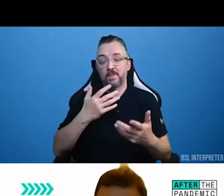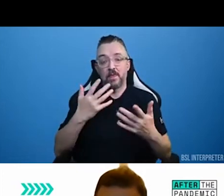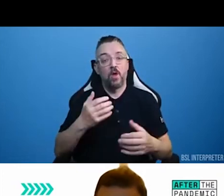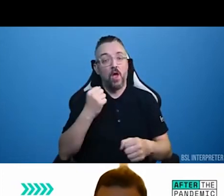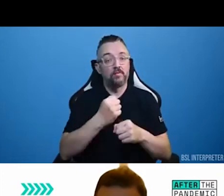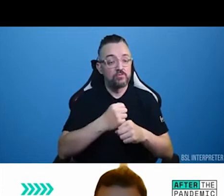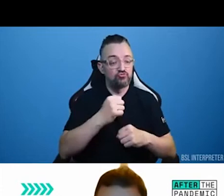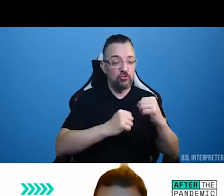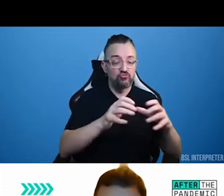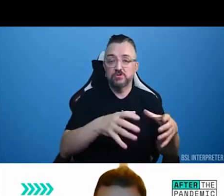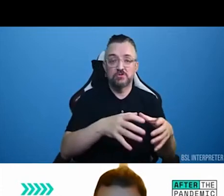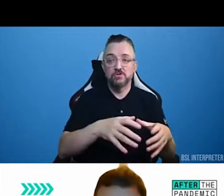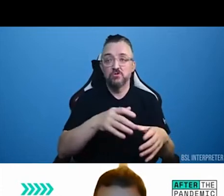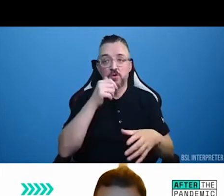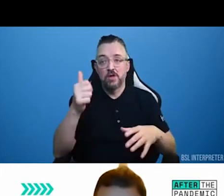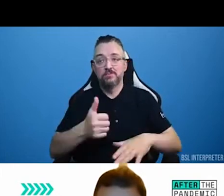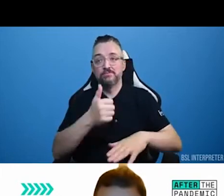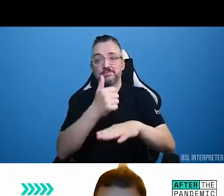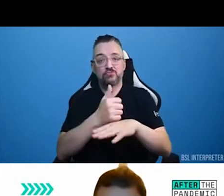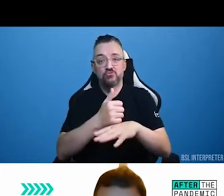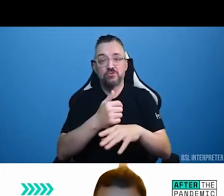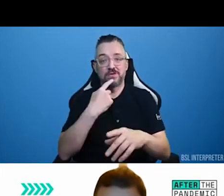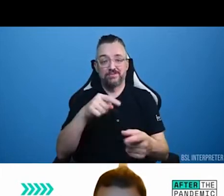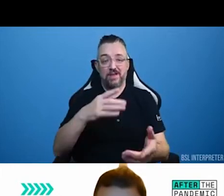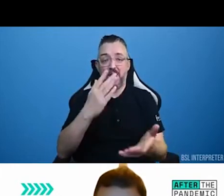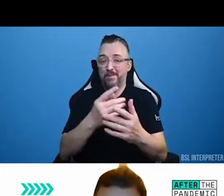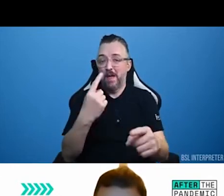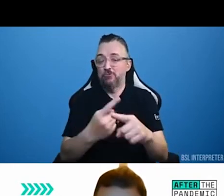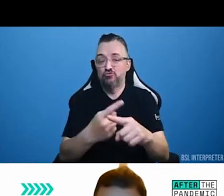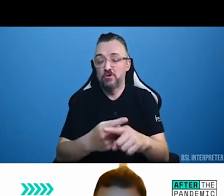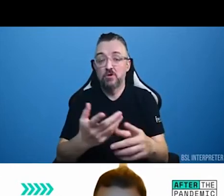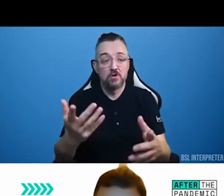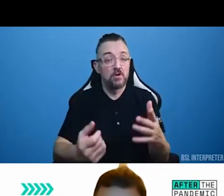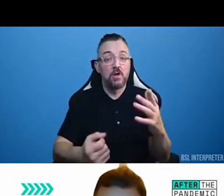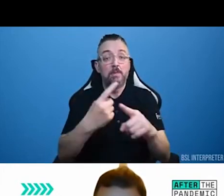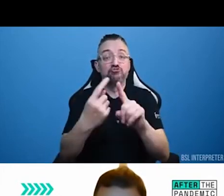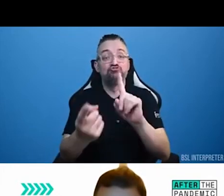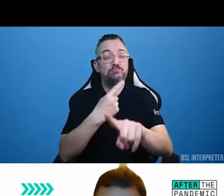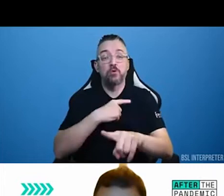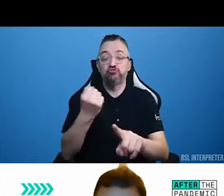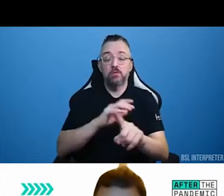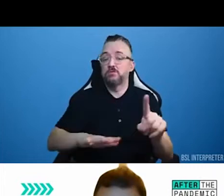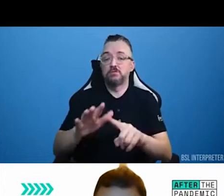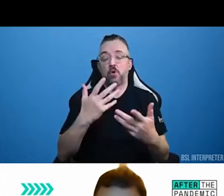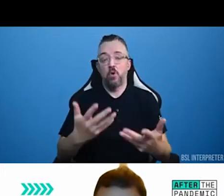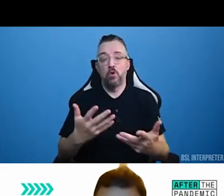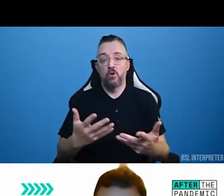are not set up to respond like it's an emergency. We have not seen an emergency response yet in Scotland. An emergency risk response would look